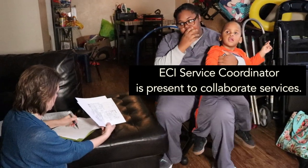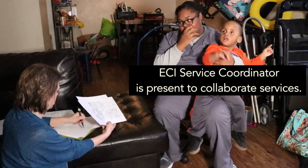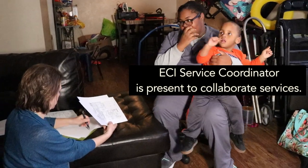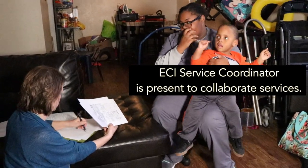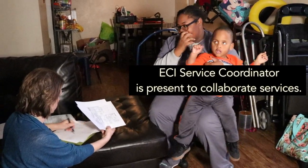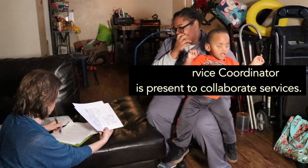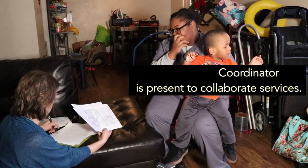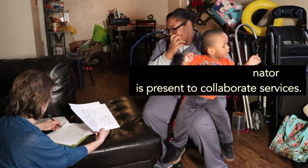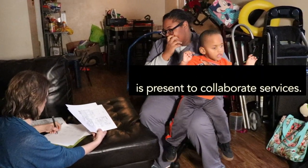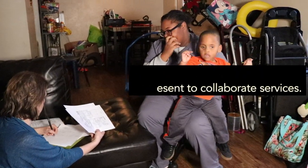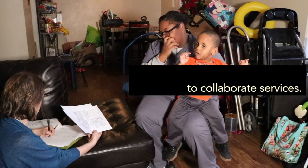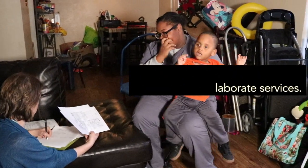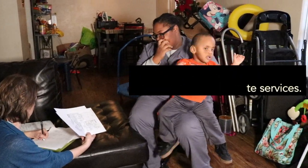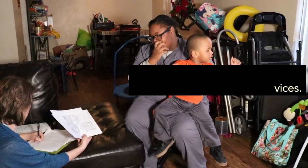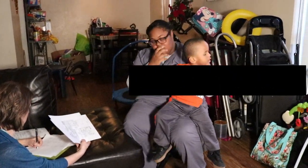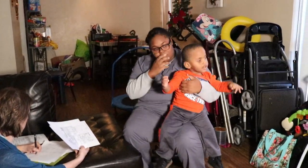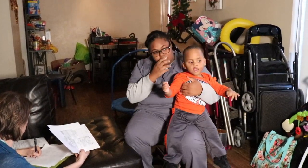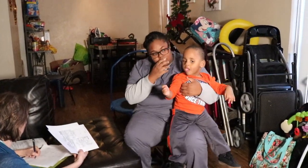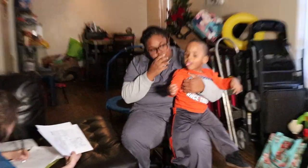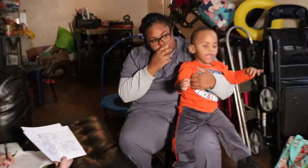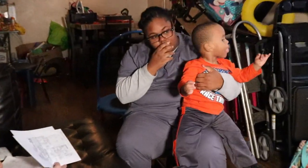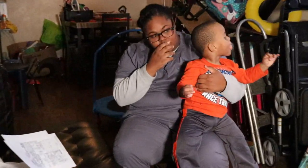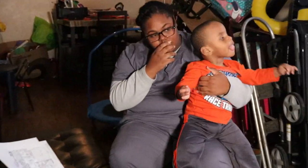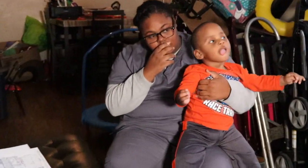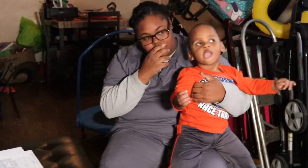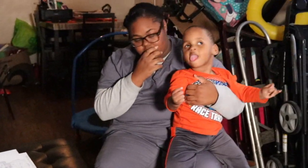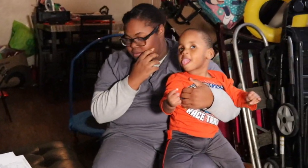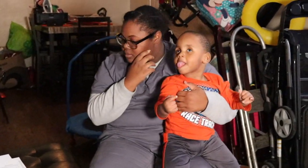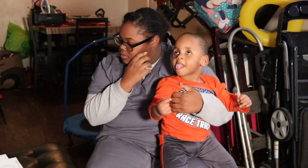Okay. And then the second one was in October.